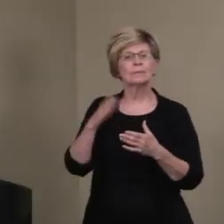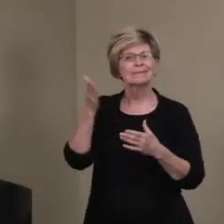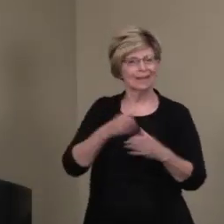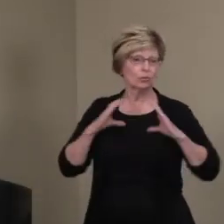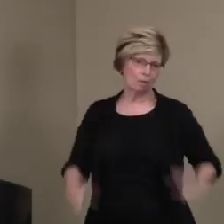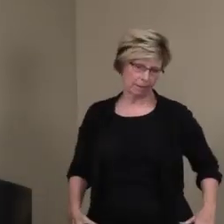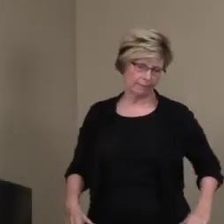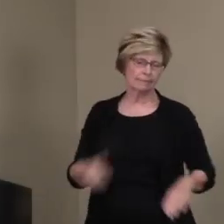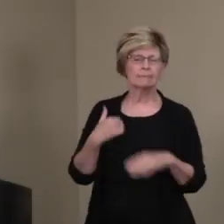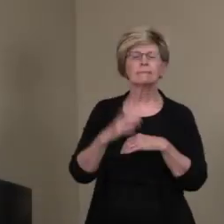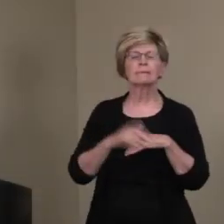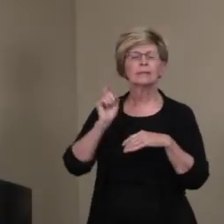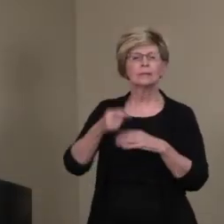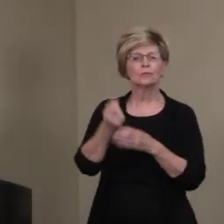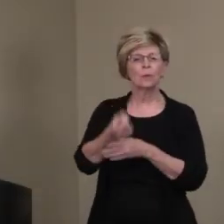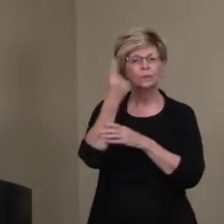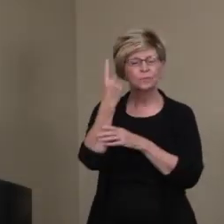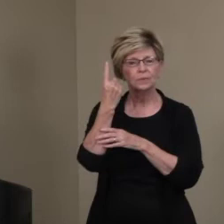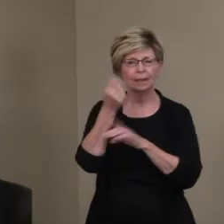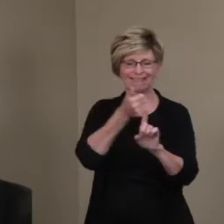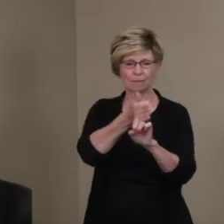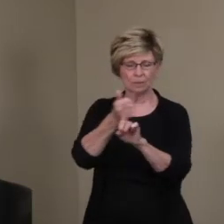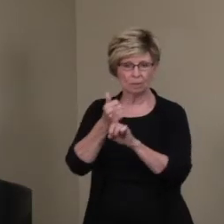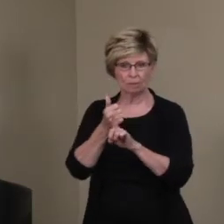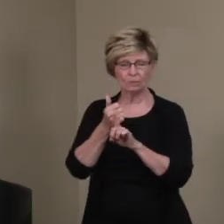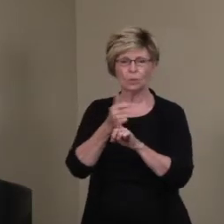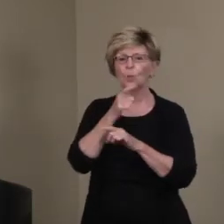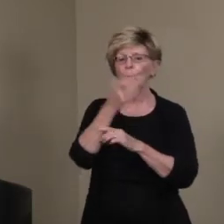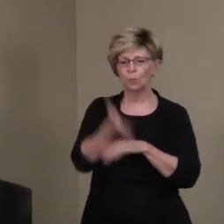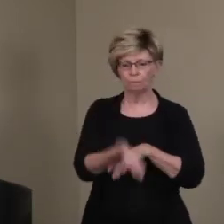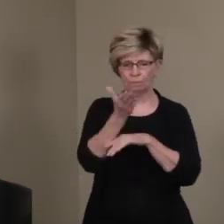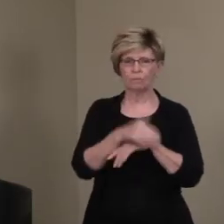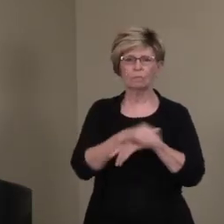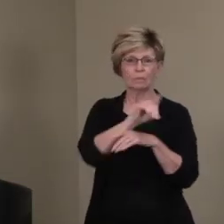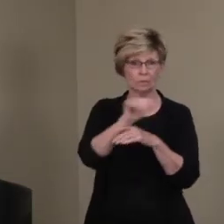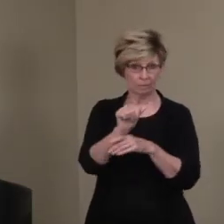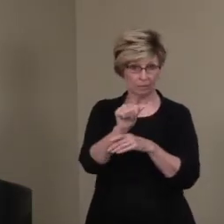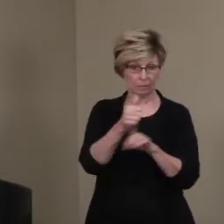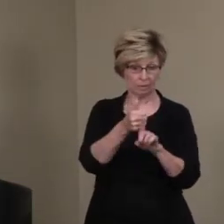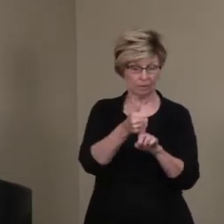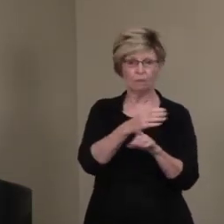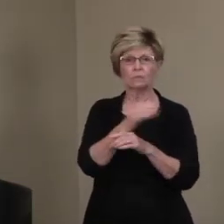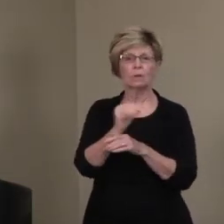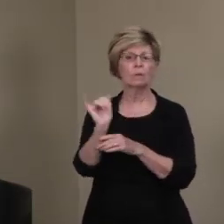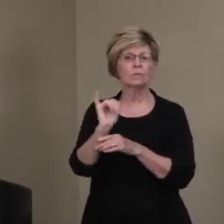students plus clients need to understand themselves who they are what their